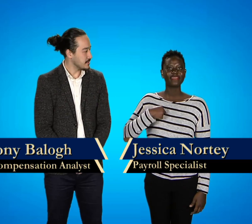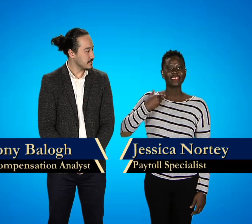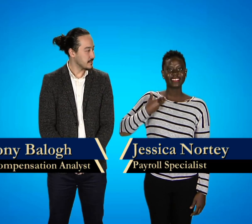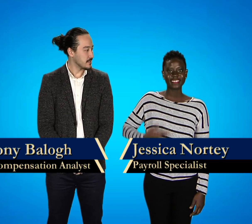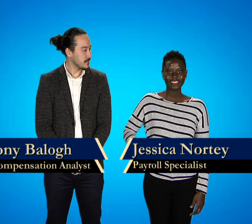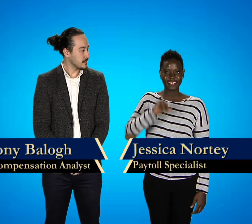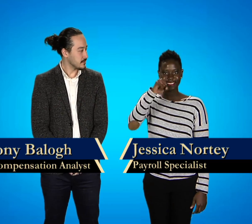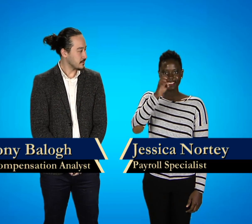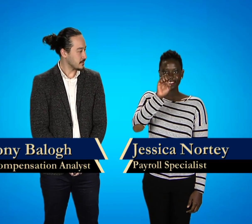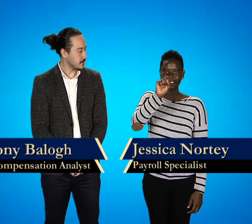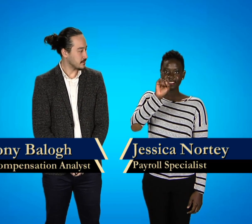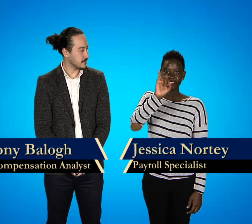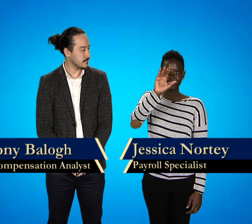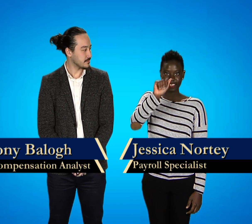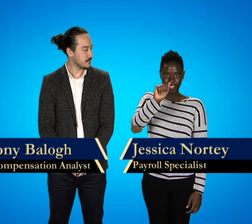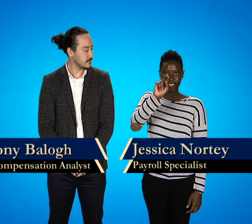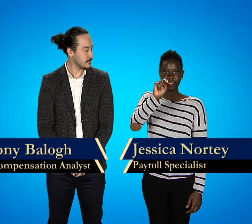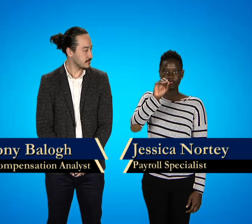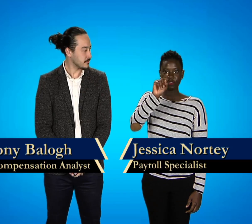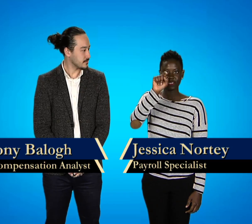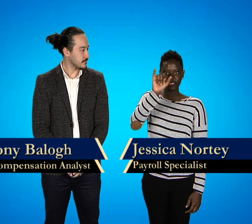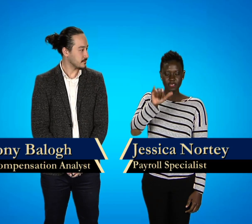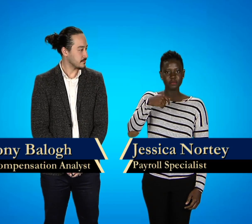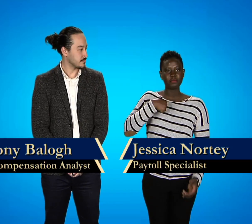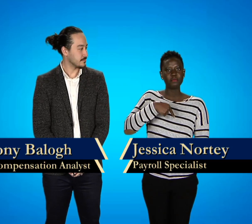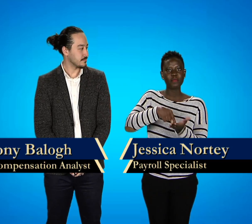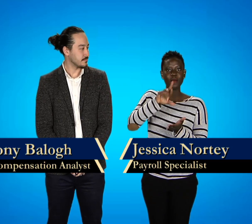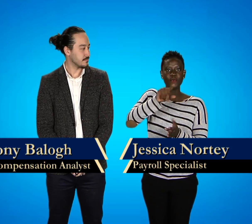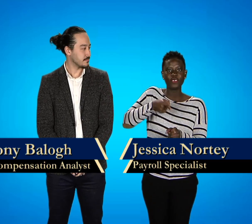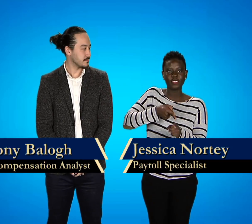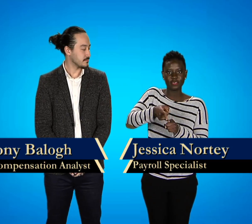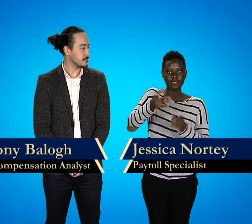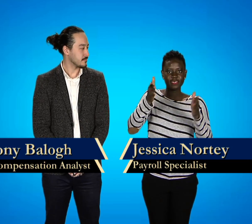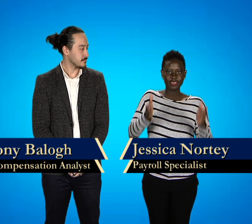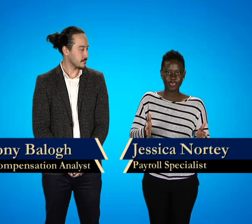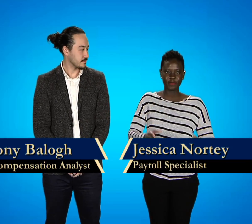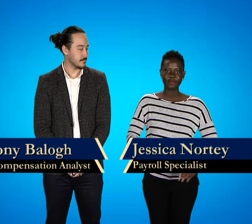My name is Jessica Nortey and I am the Payroll Specialist.